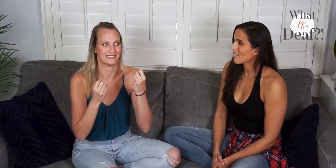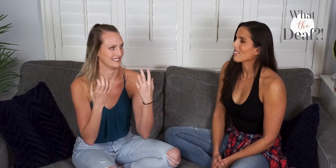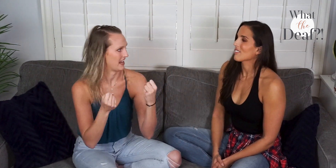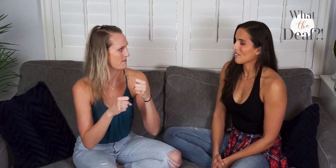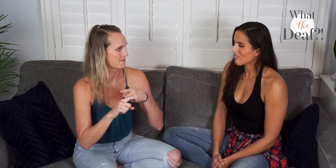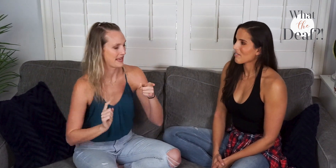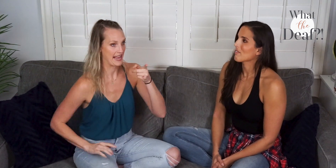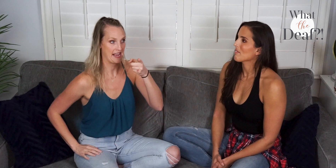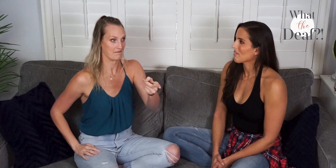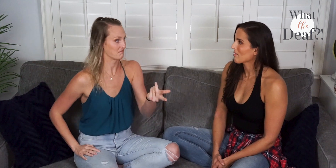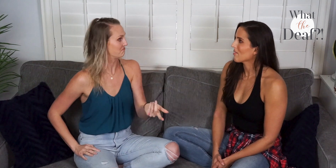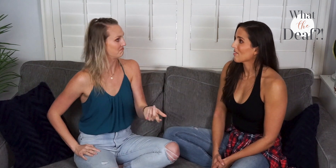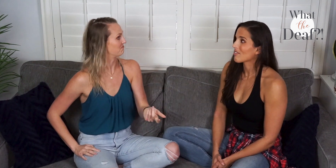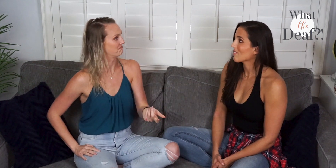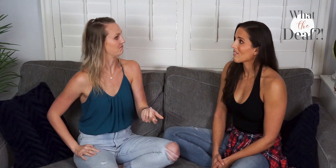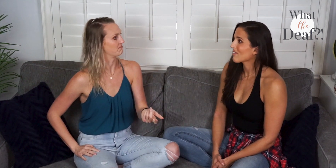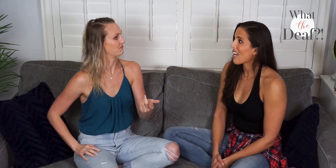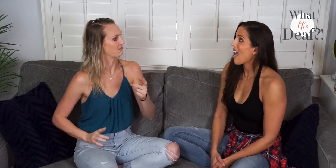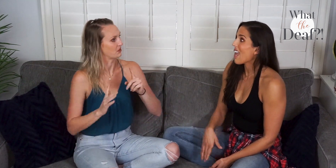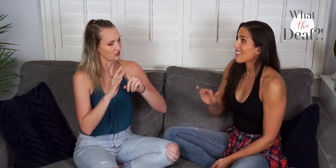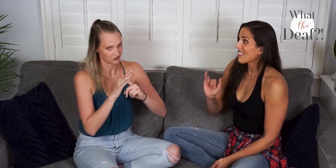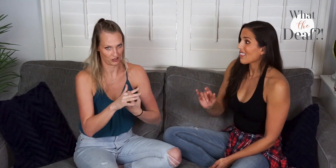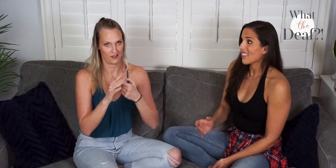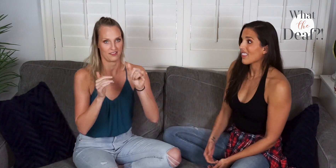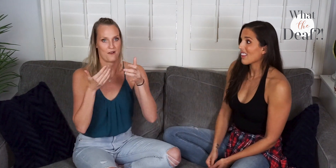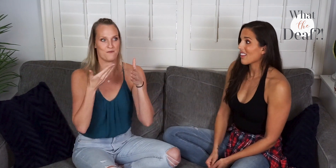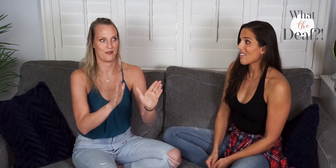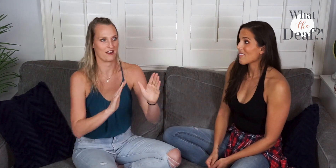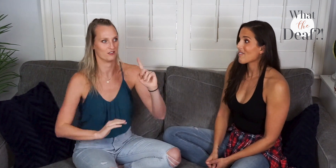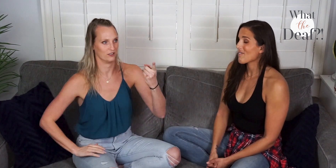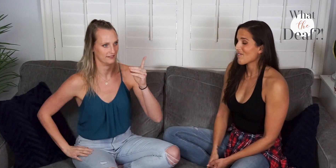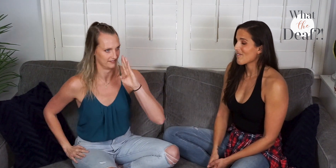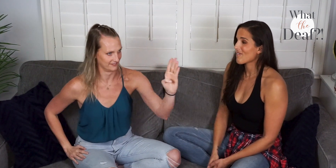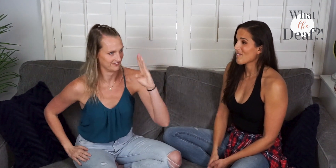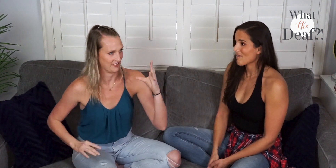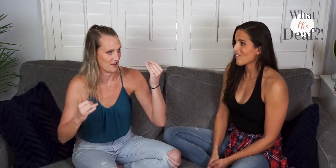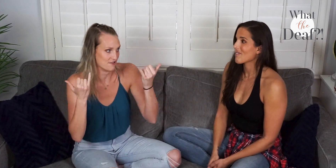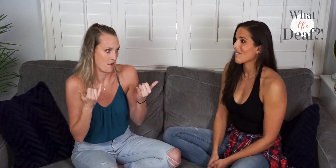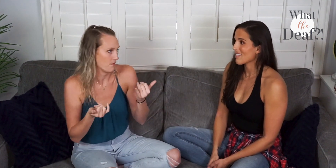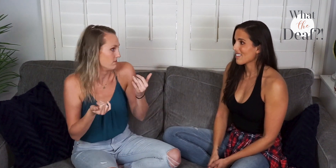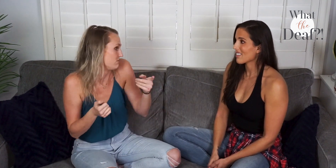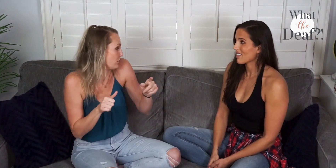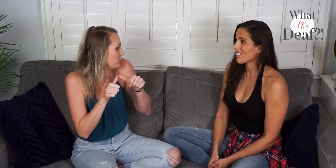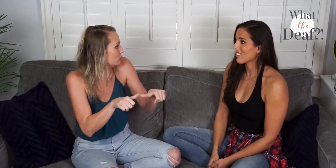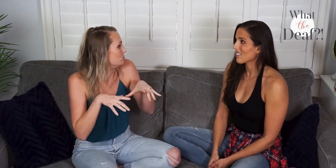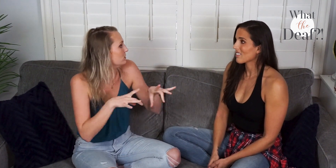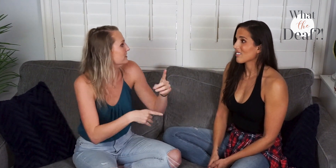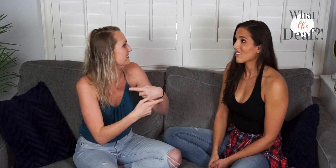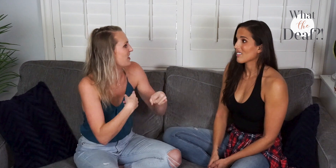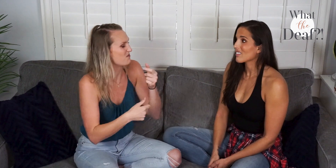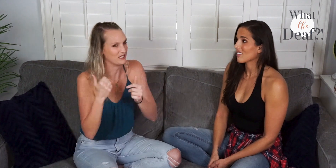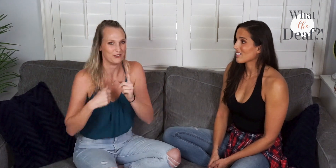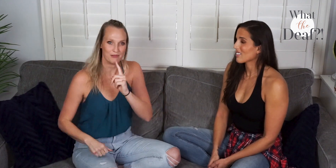But with him, it started that way with just him and I. And so he still, you know, he continued to learn sign language,